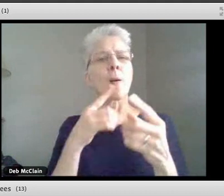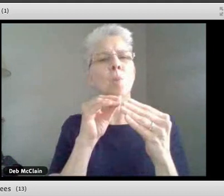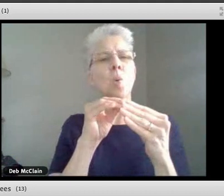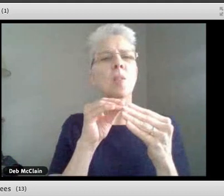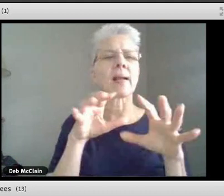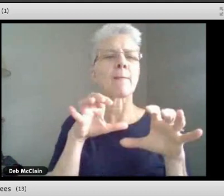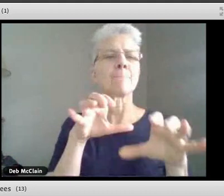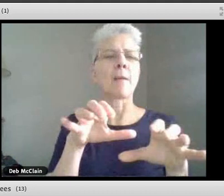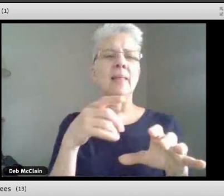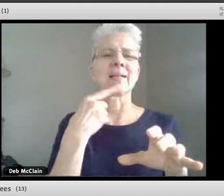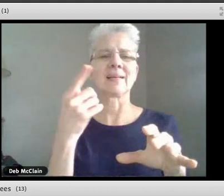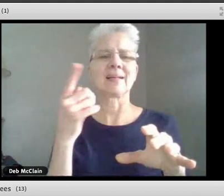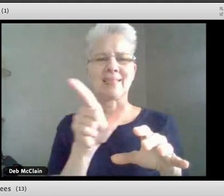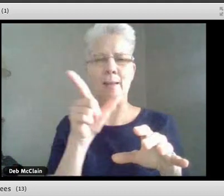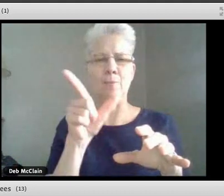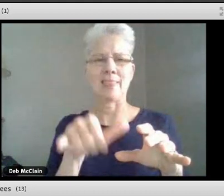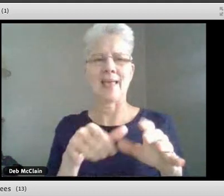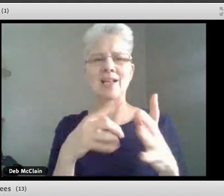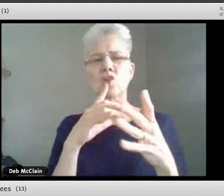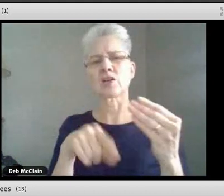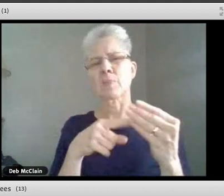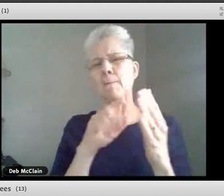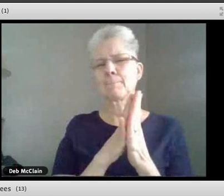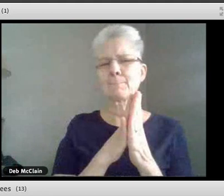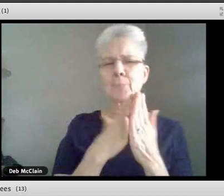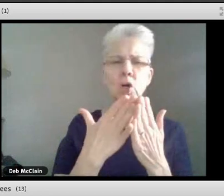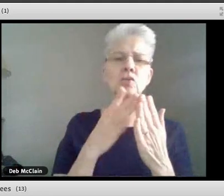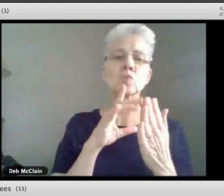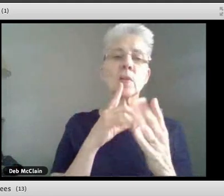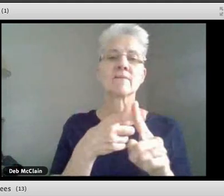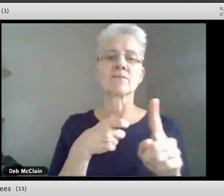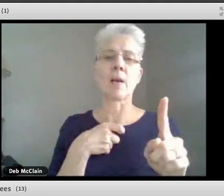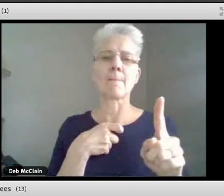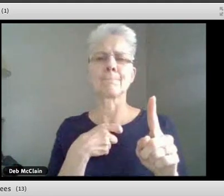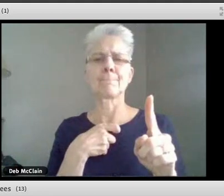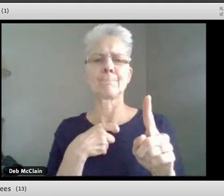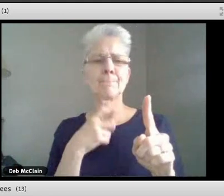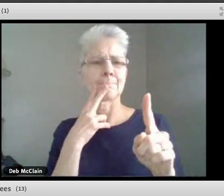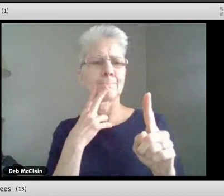and this is actually from, I think, ACLD. I forget where that is off the top of my head,